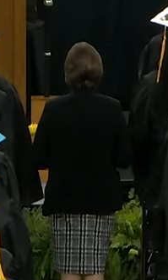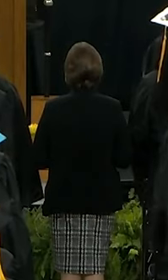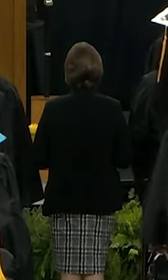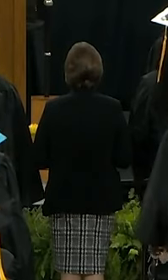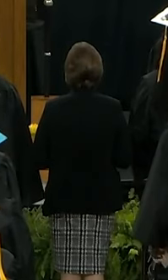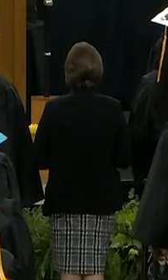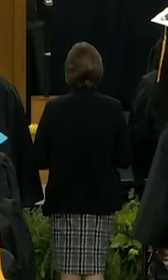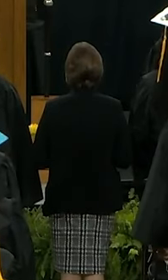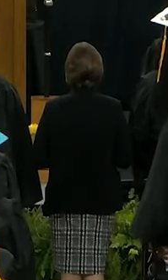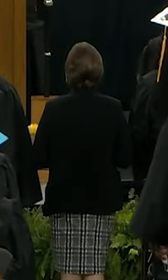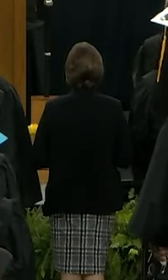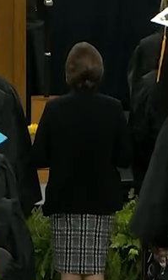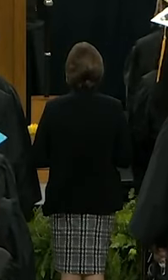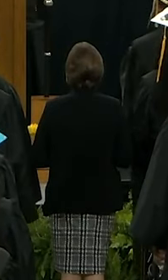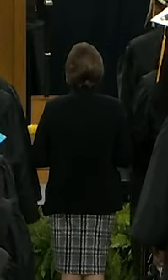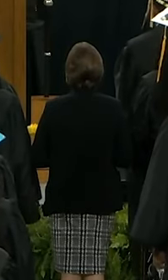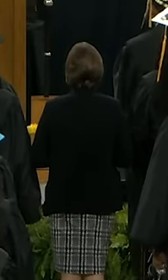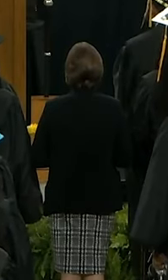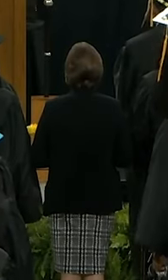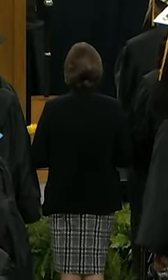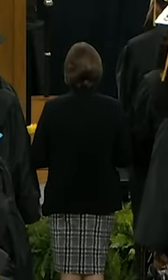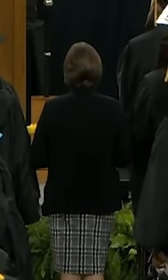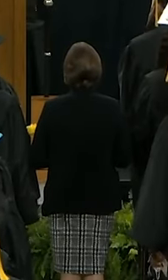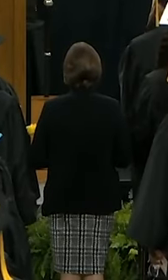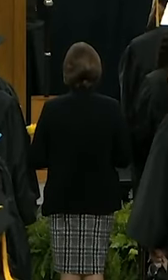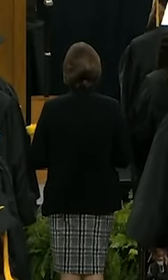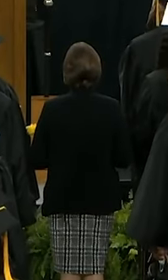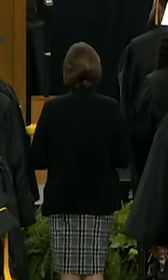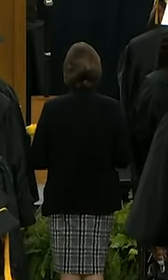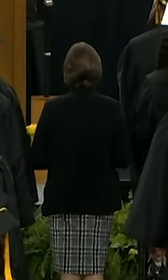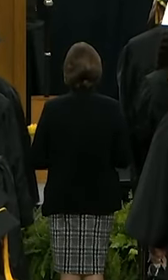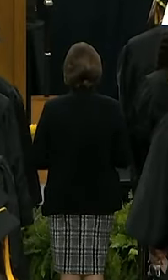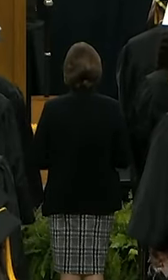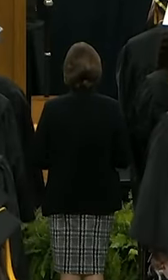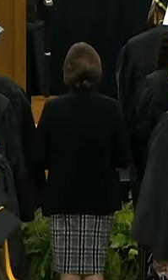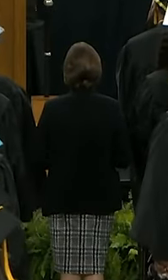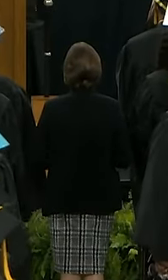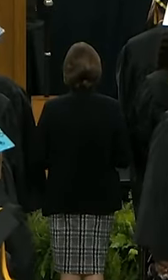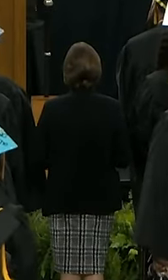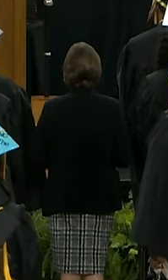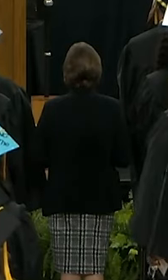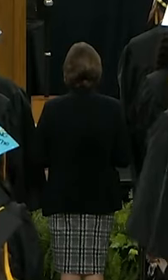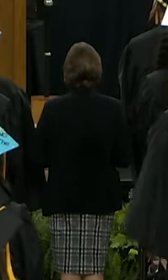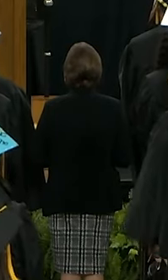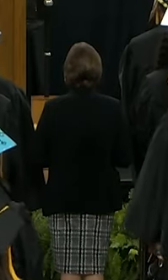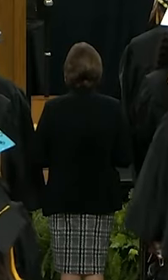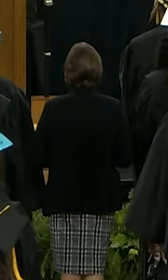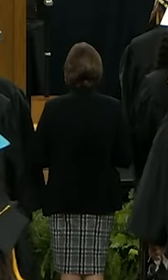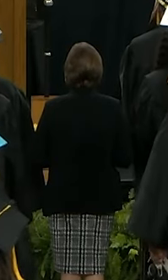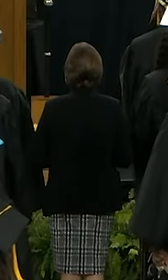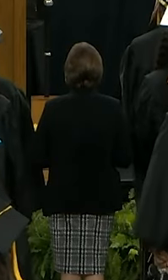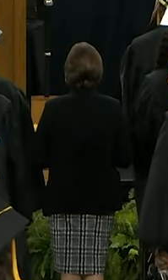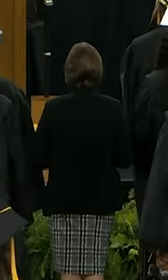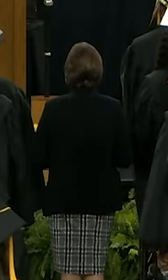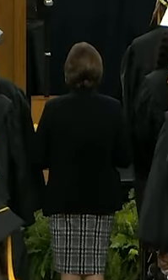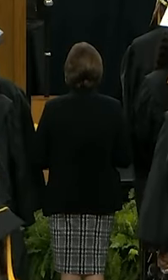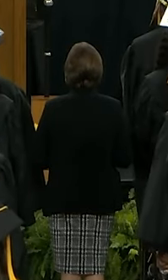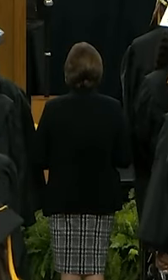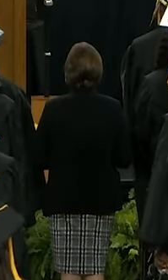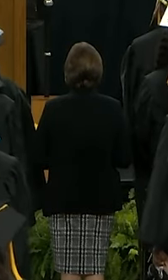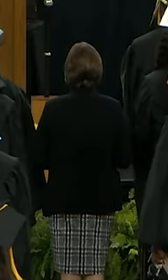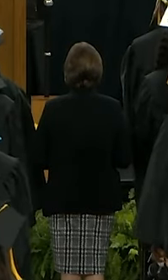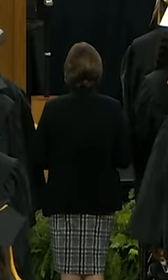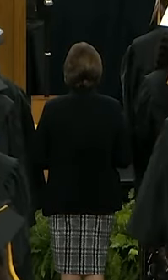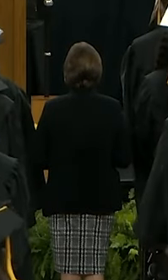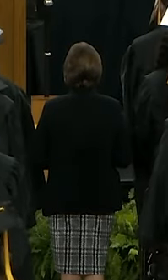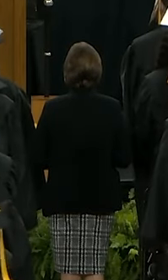with the approval of the faculty and by virtue of the authority vested in me as President of The University of Southern Mississippi,